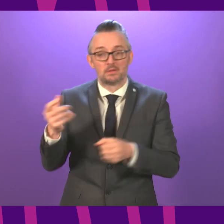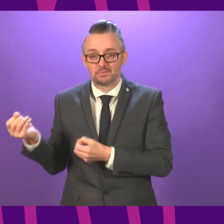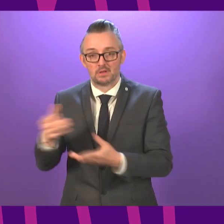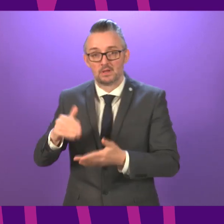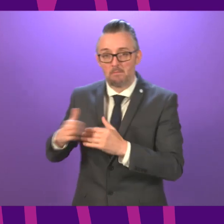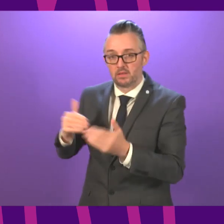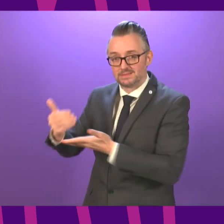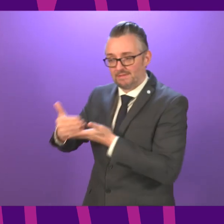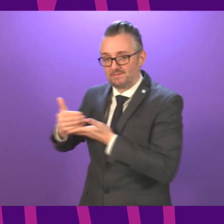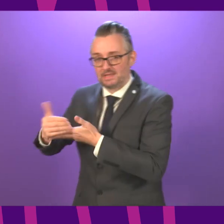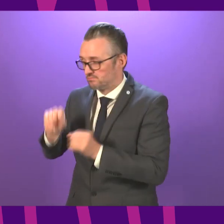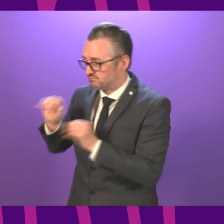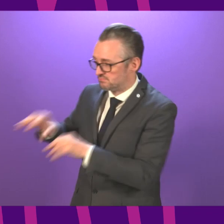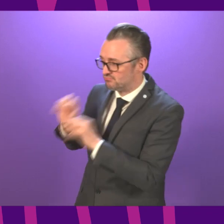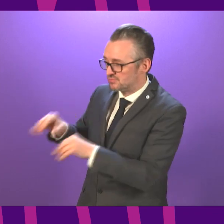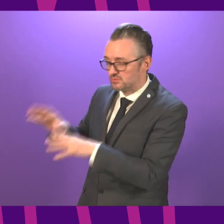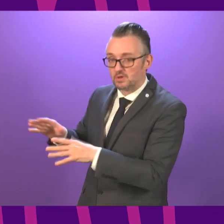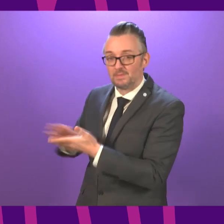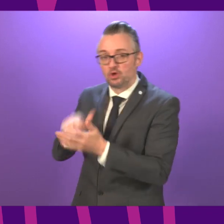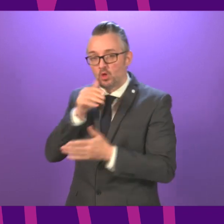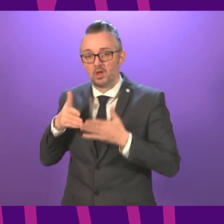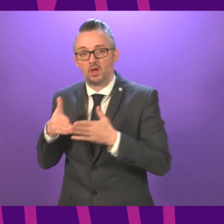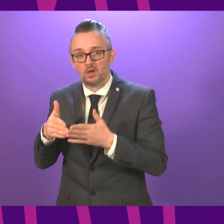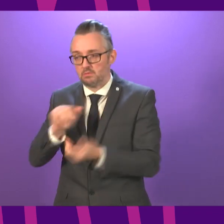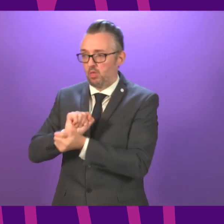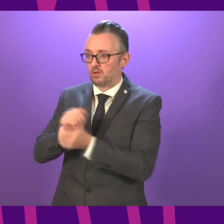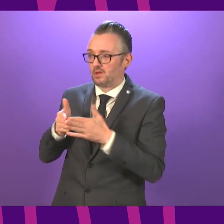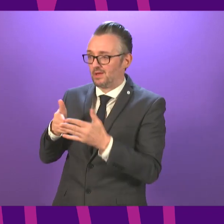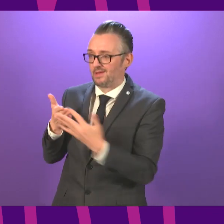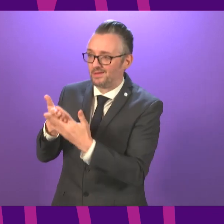disruption at ports. In addition to those arrangements, and in response to lessons